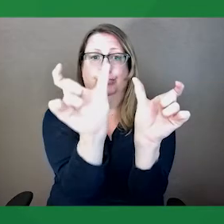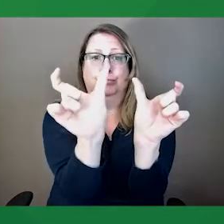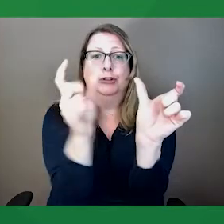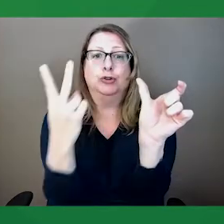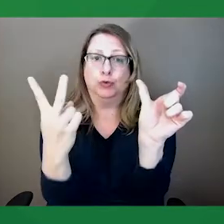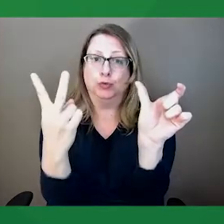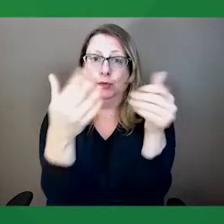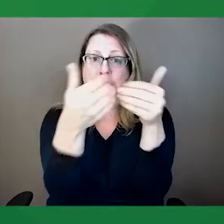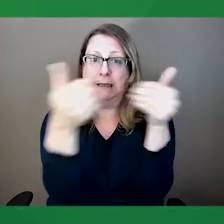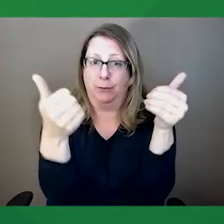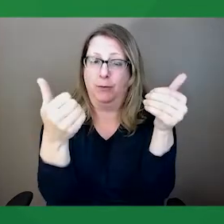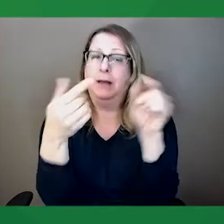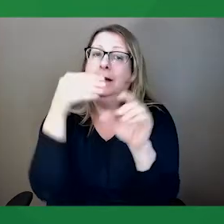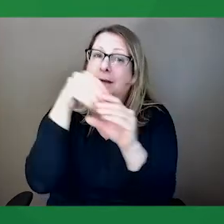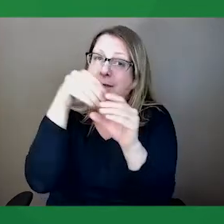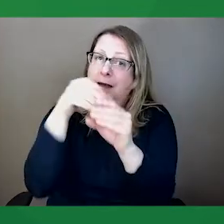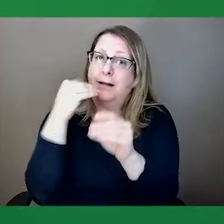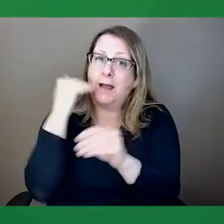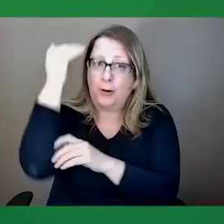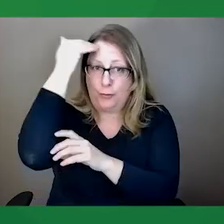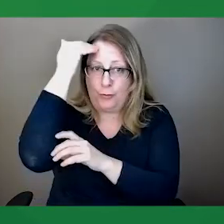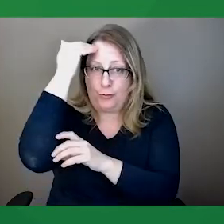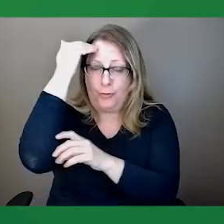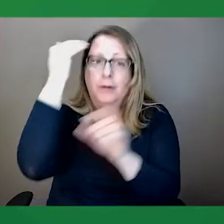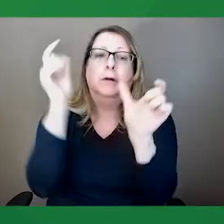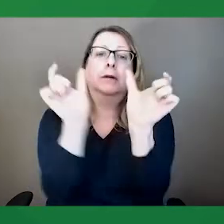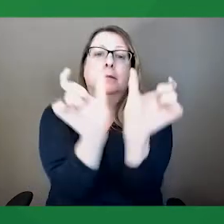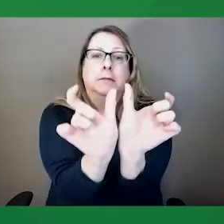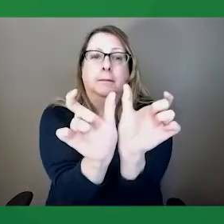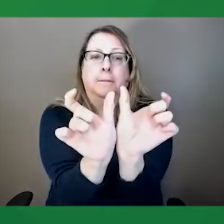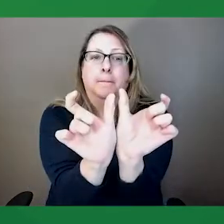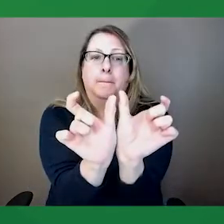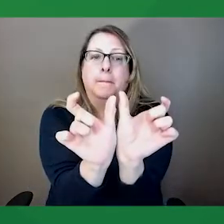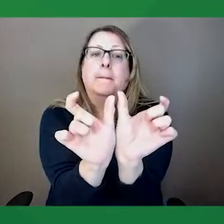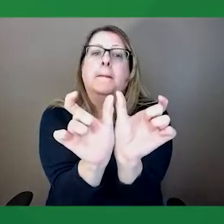There are two section, one is the navigation, the other one is the search.